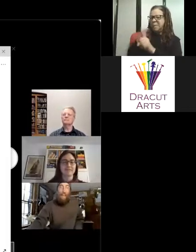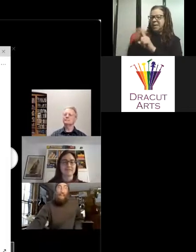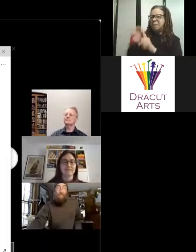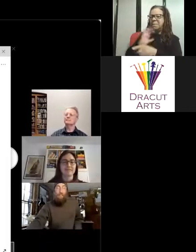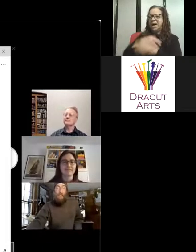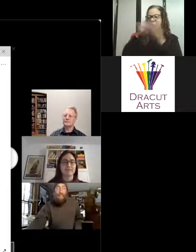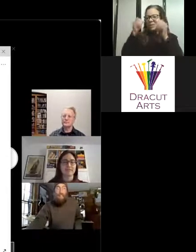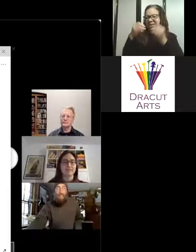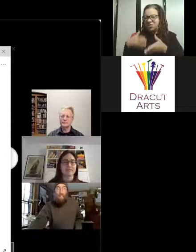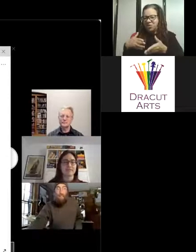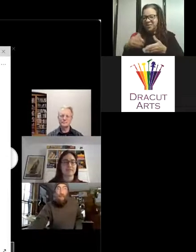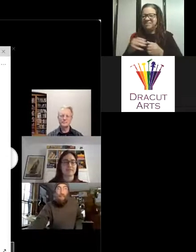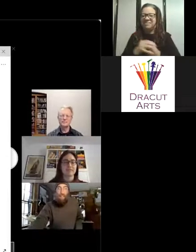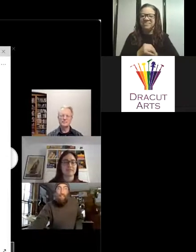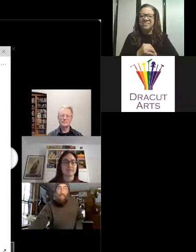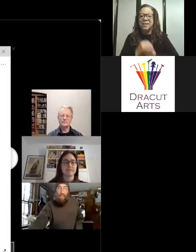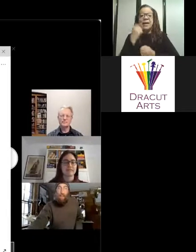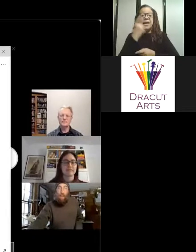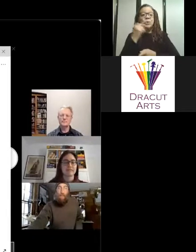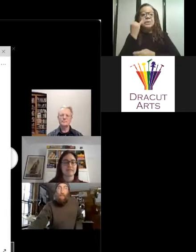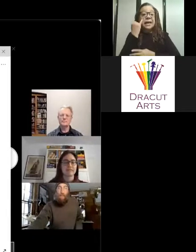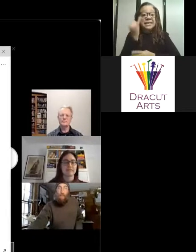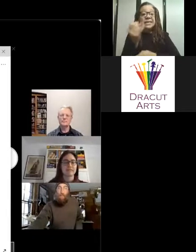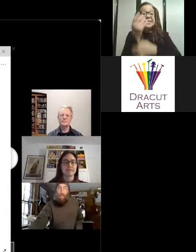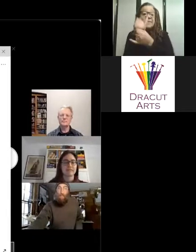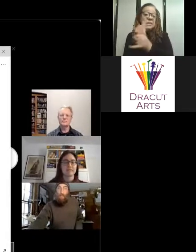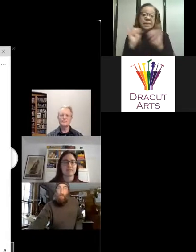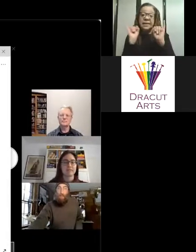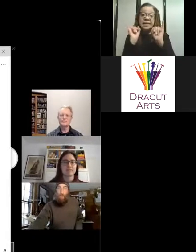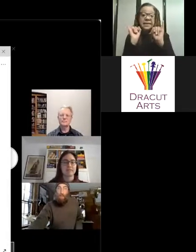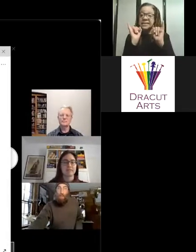"and whose ideas of independence would not permit them to learn of one who